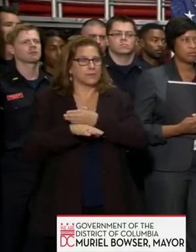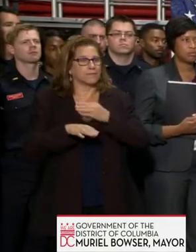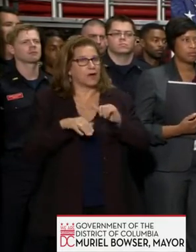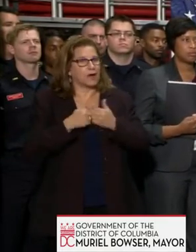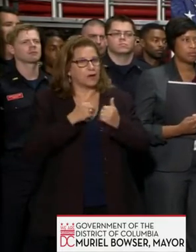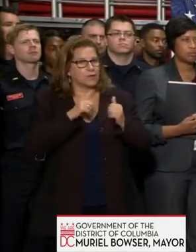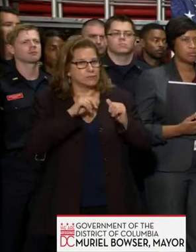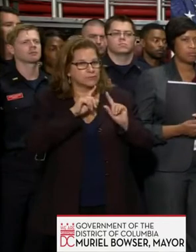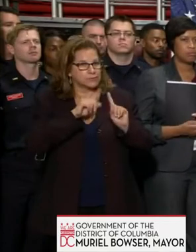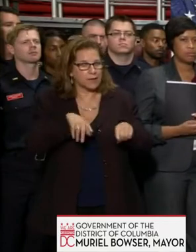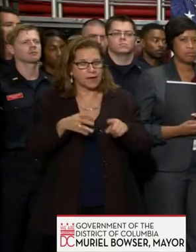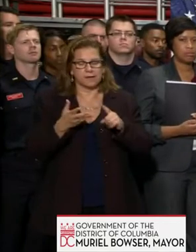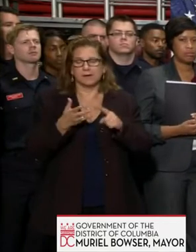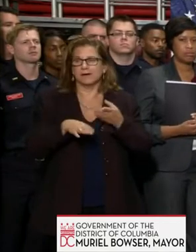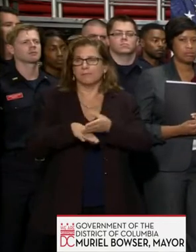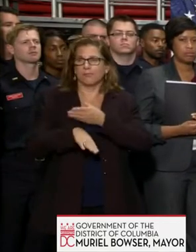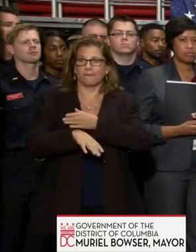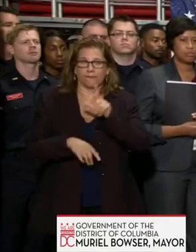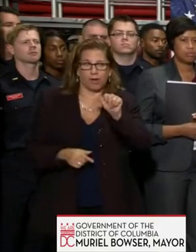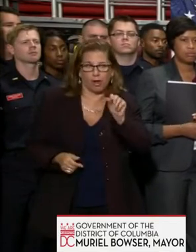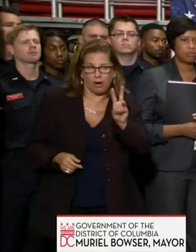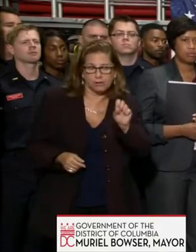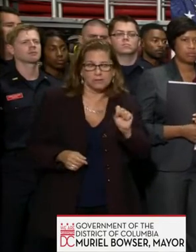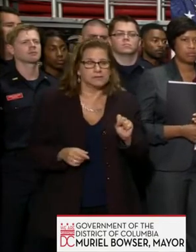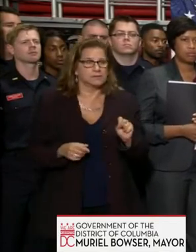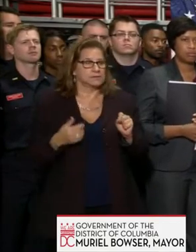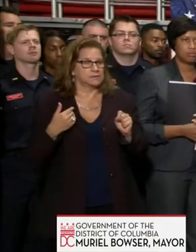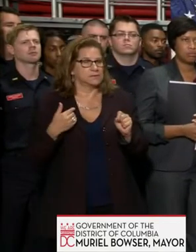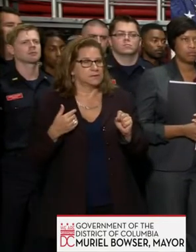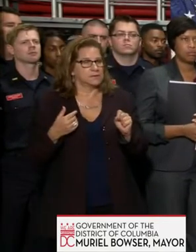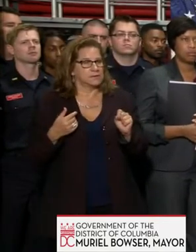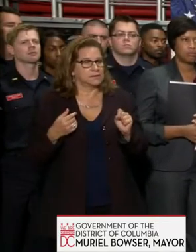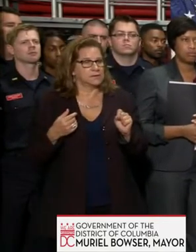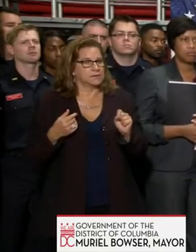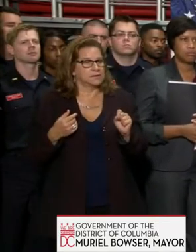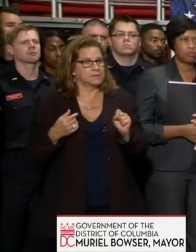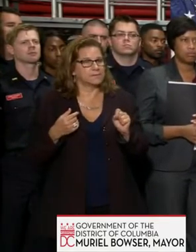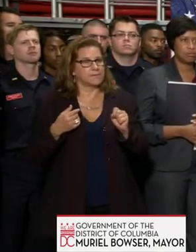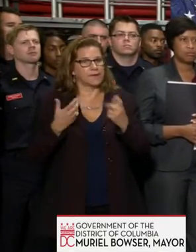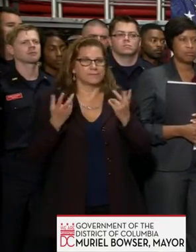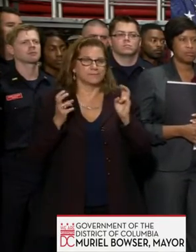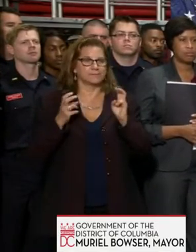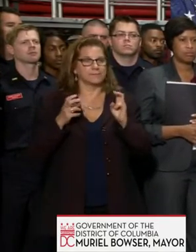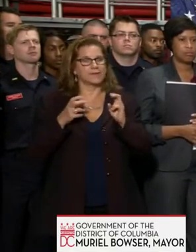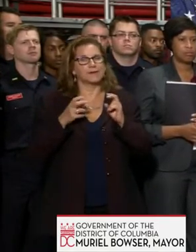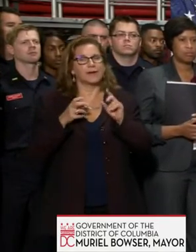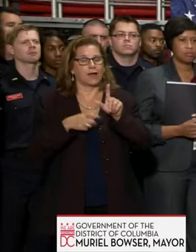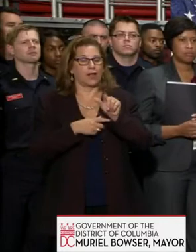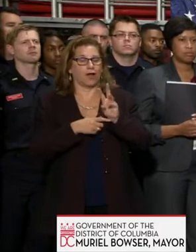MCDUFFIE WHEN HE CHAIRED THE COMMITTEE FOR THE AERIAL TESTING AND PUMP TESTING THESE ARE THE PEOPLE WHO TRULY WITH THE HEARTS